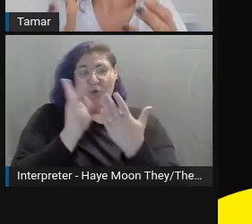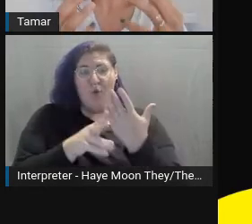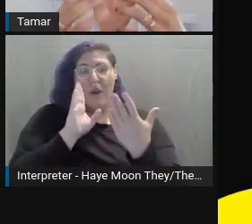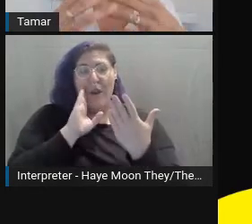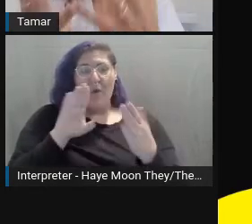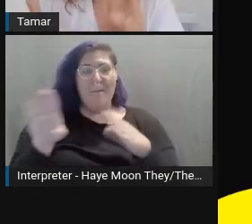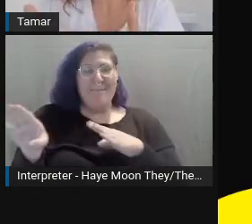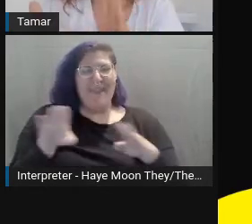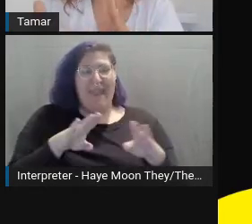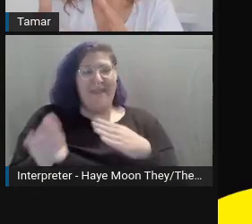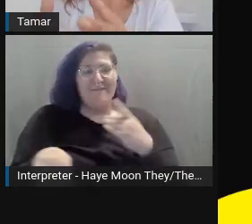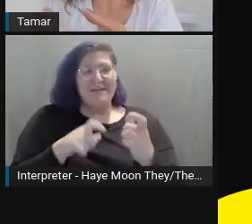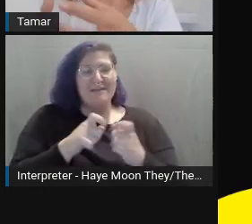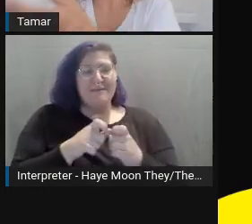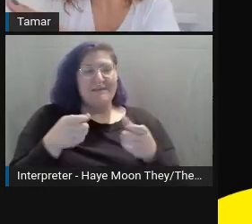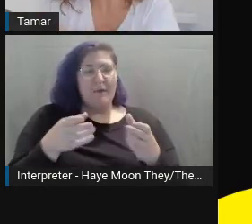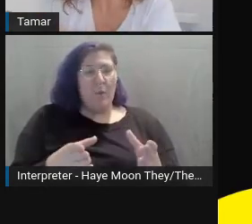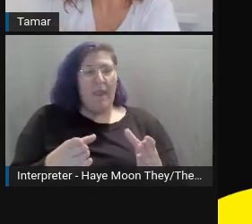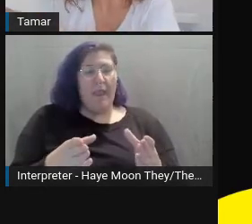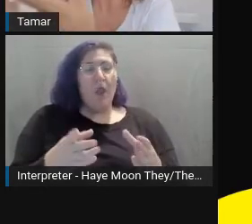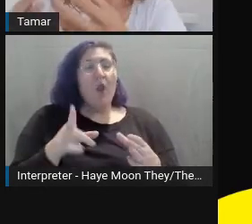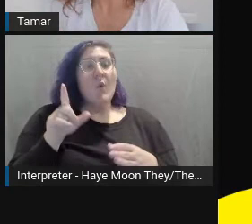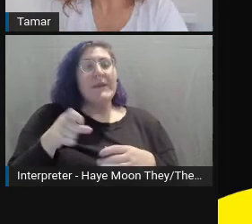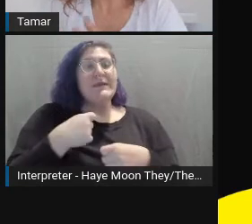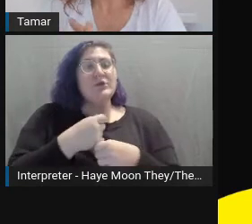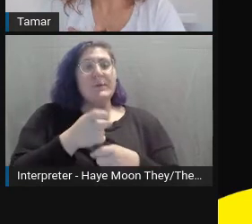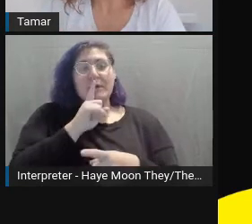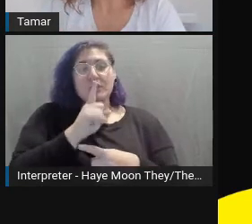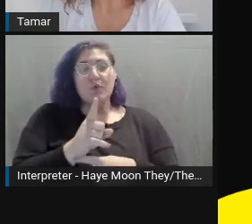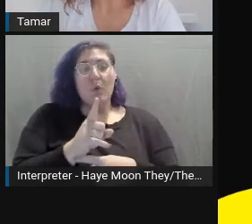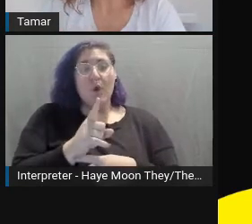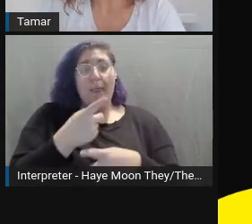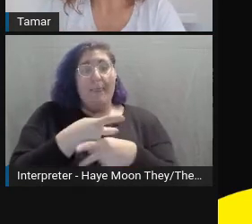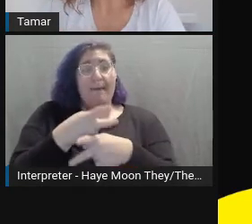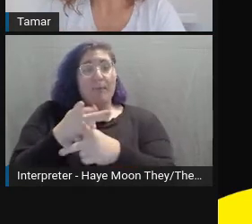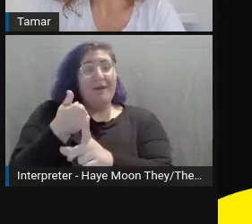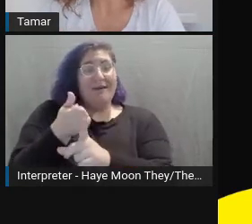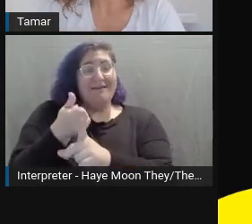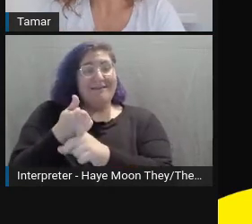the expected behavior out of elements will also be utilized